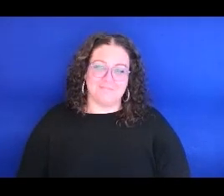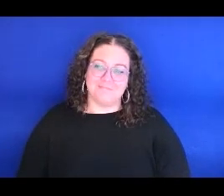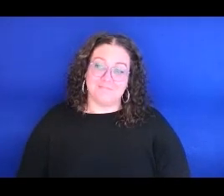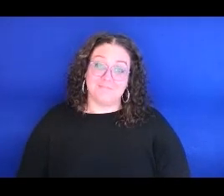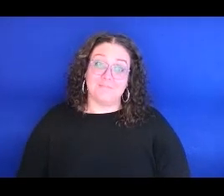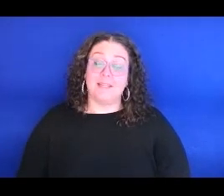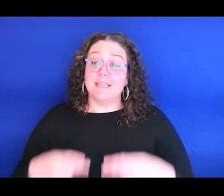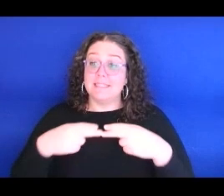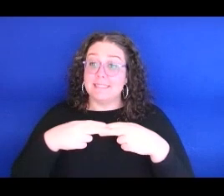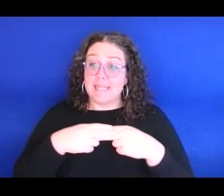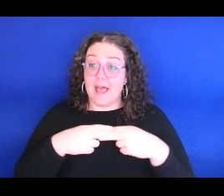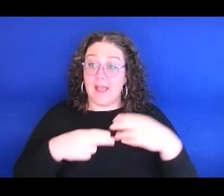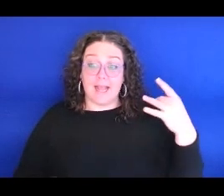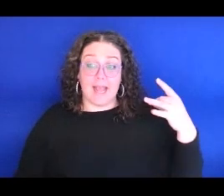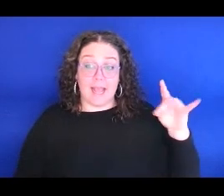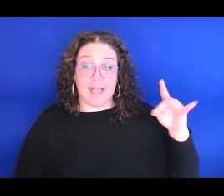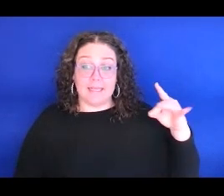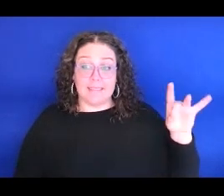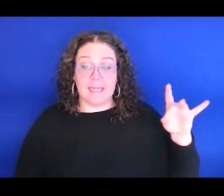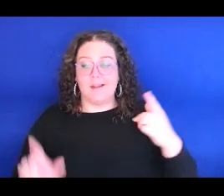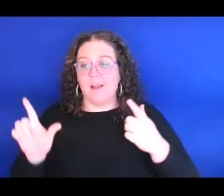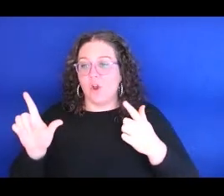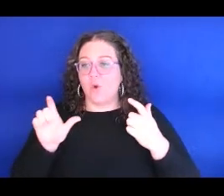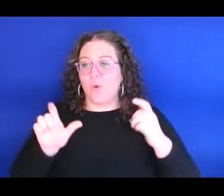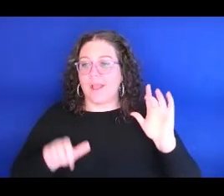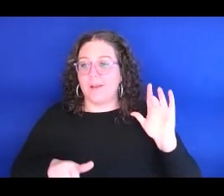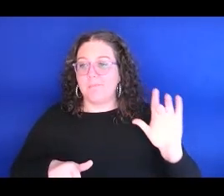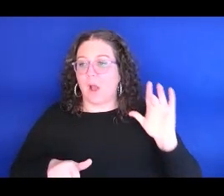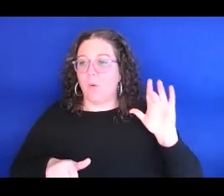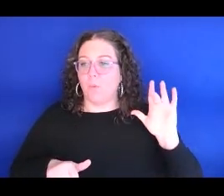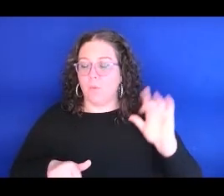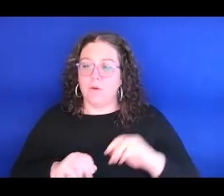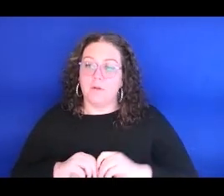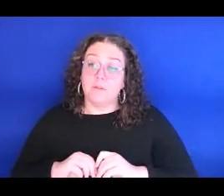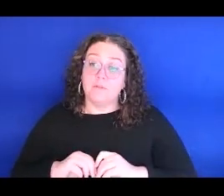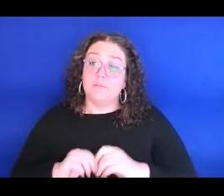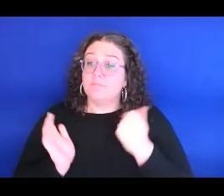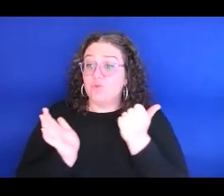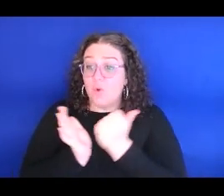Slide 18, Quick Links. To help you take action after